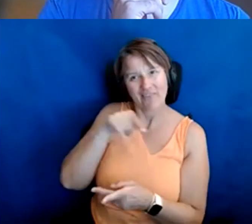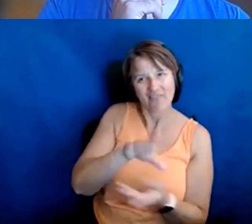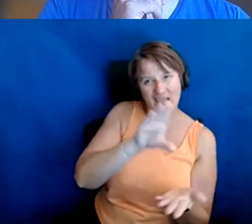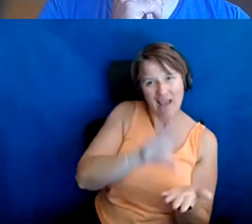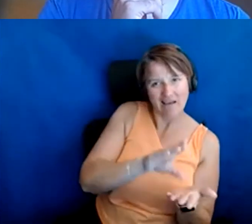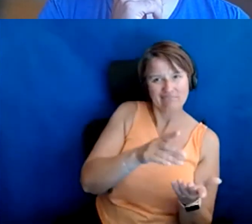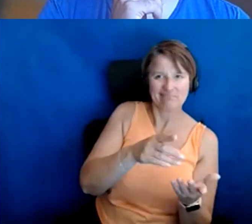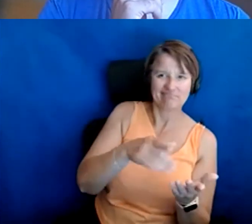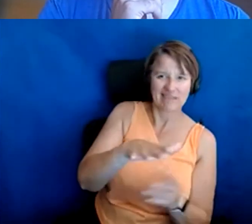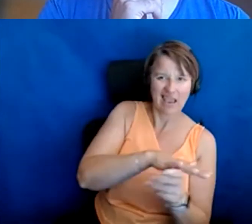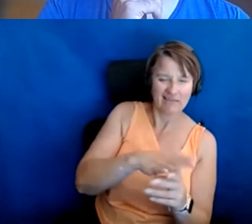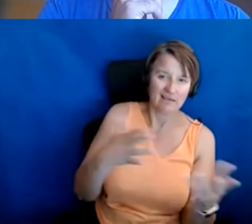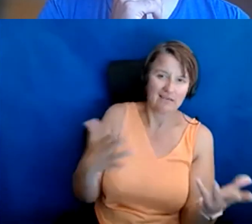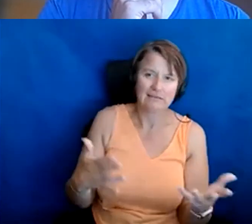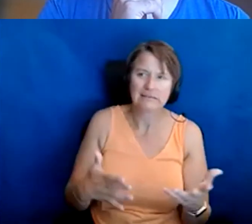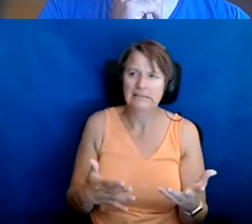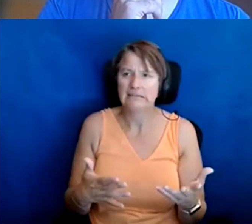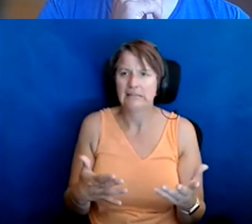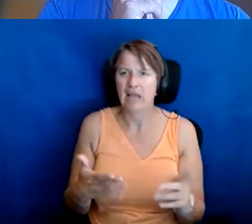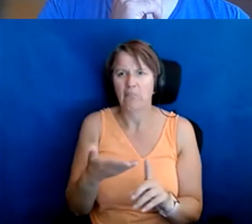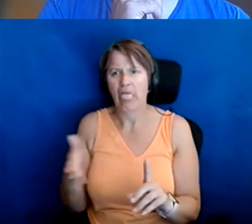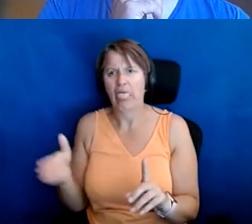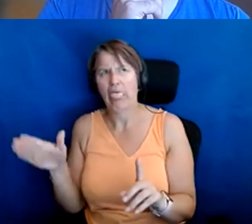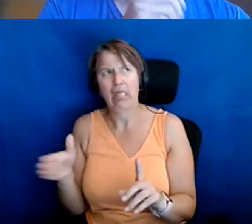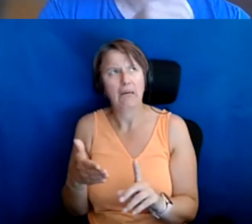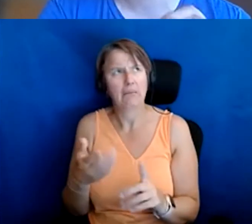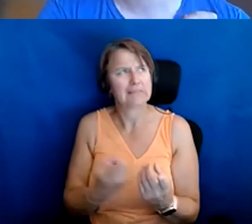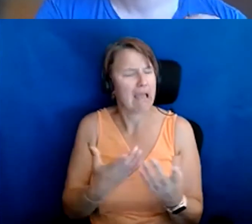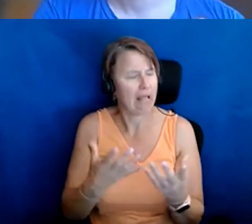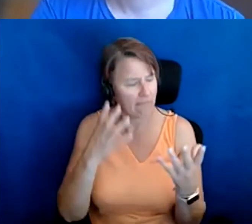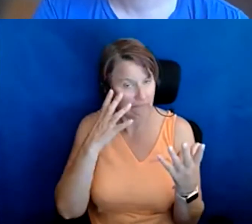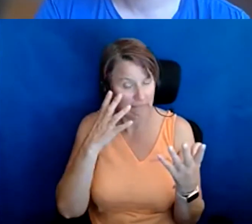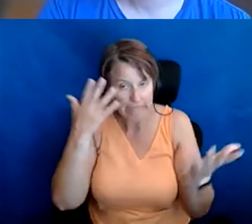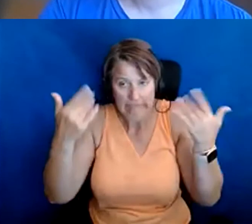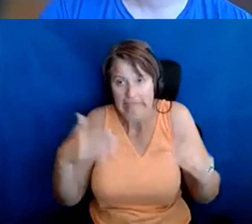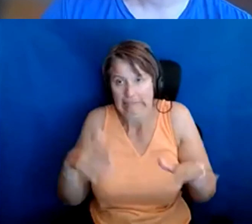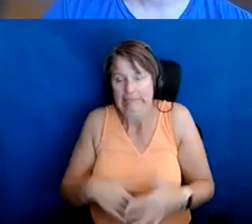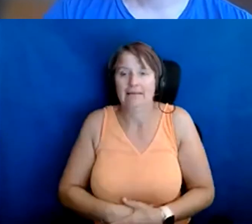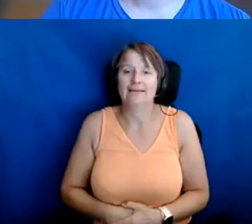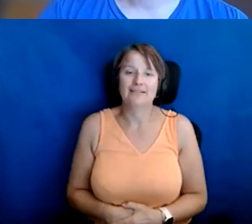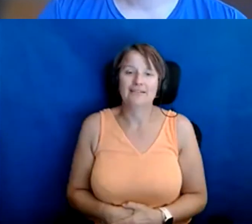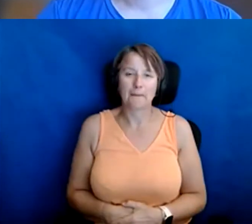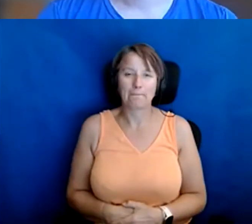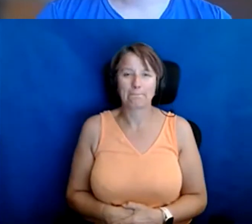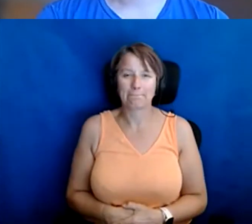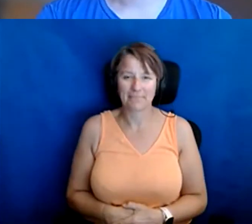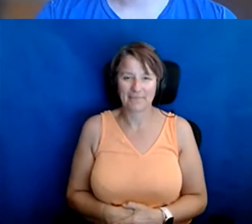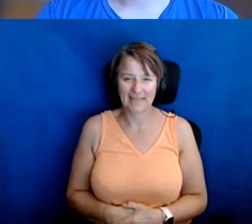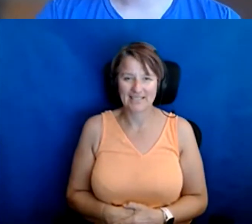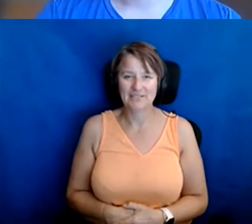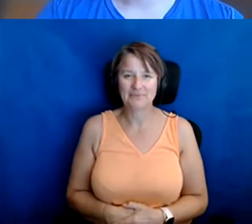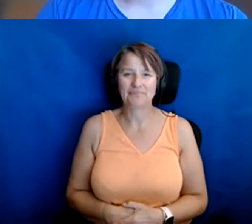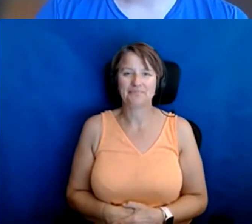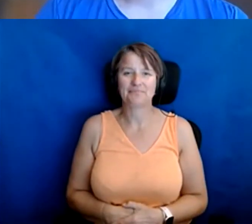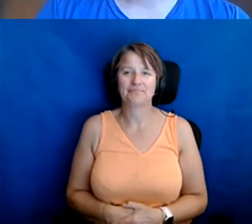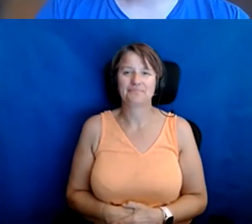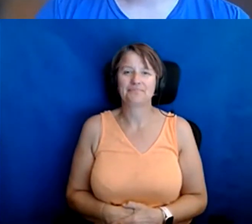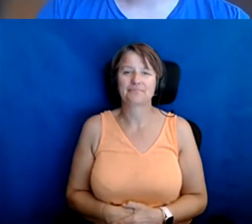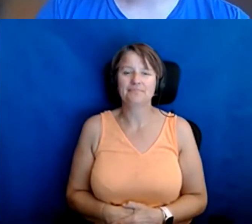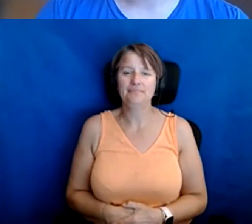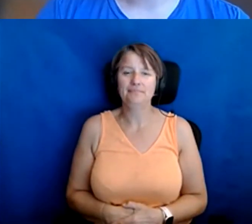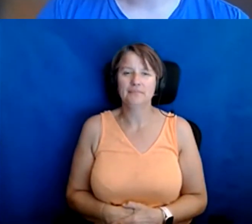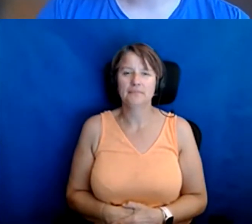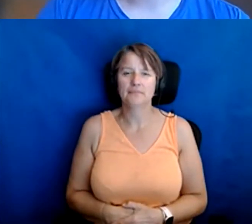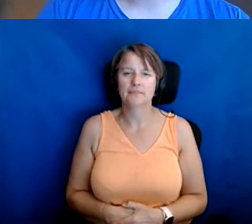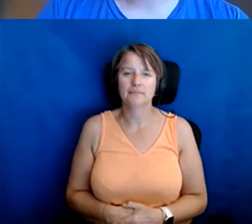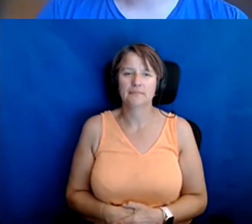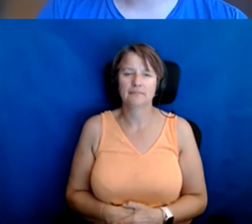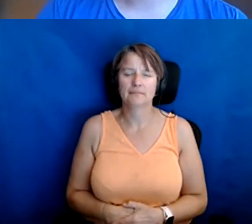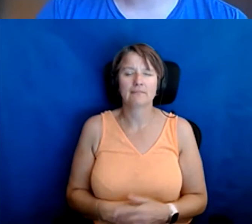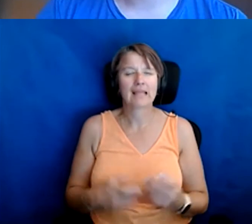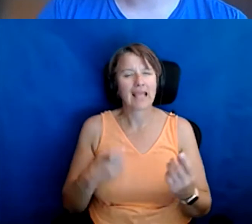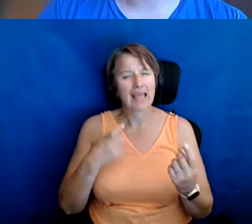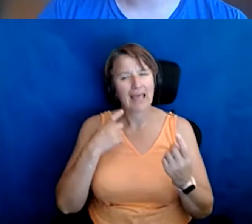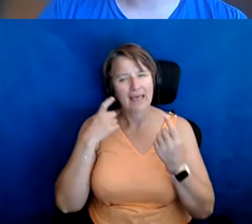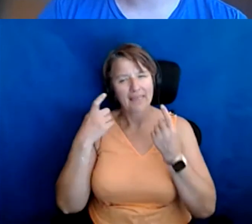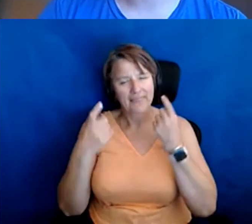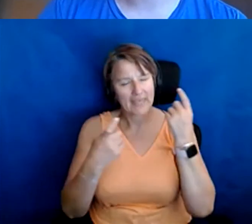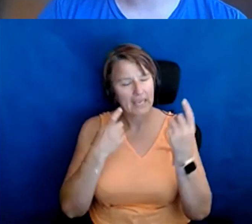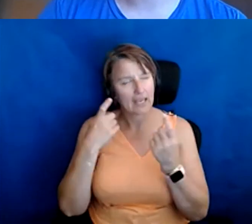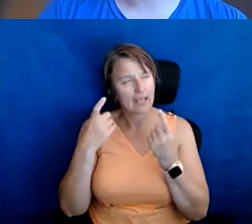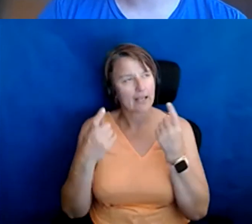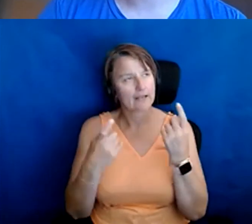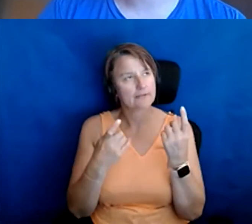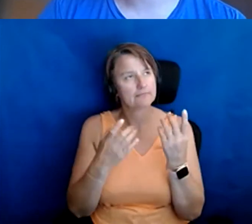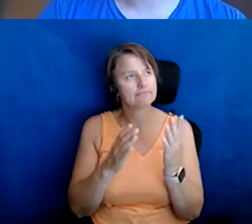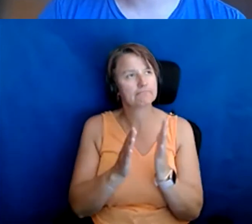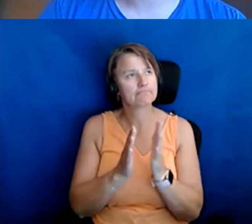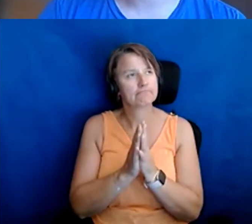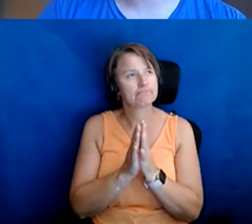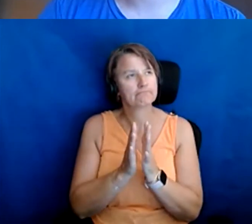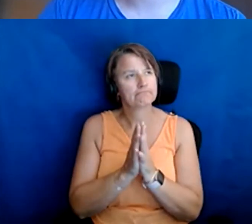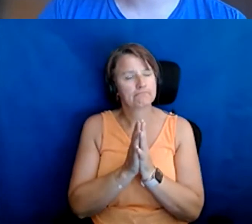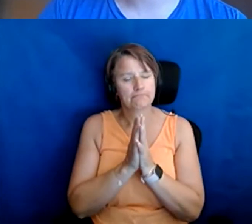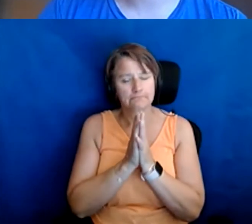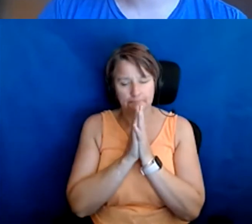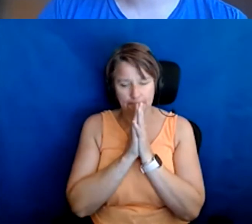I’ve lost myself a bit . Amy, you go! >> AMY: I think that I think the challenges are